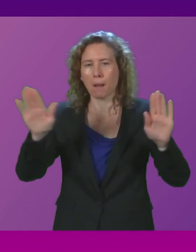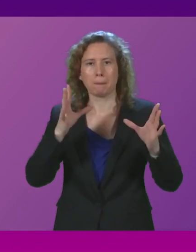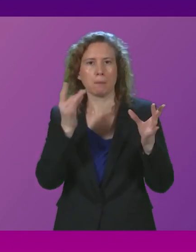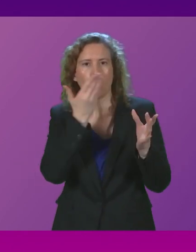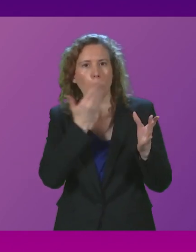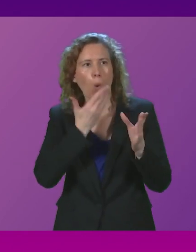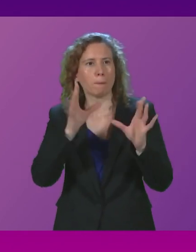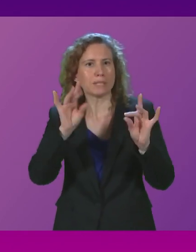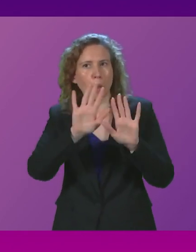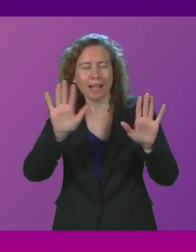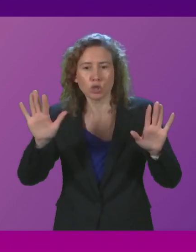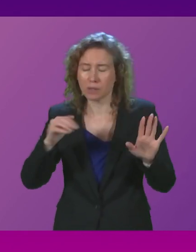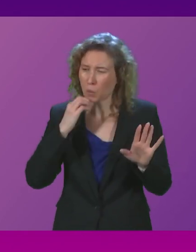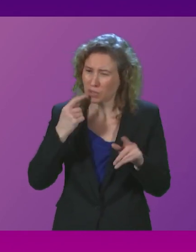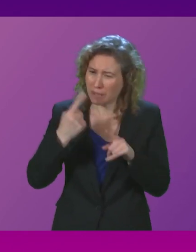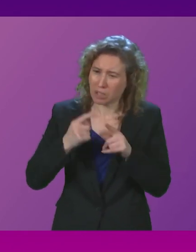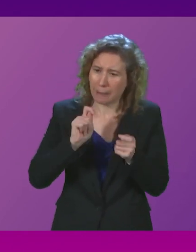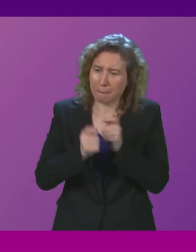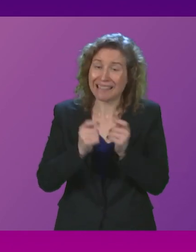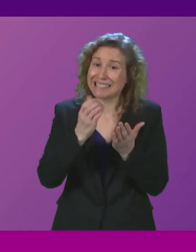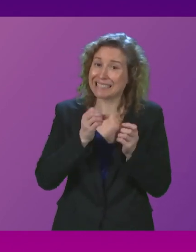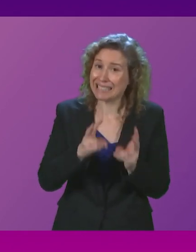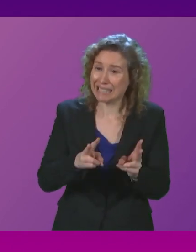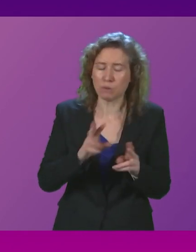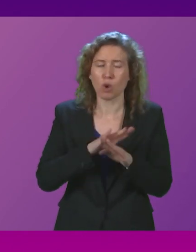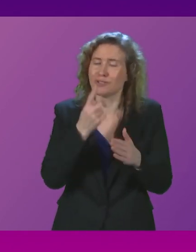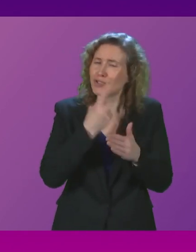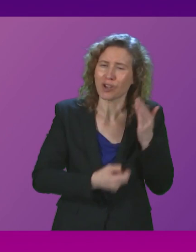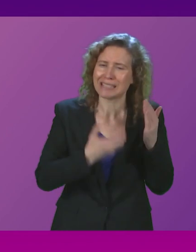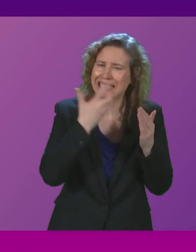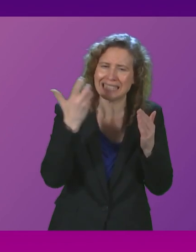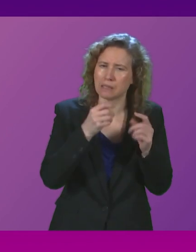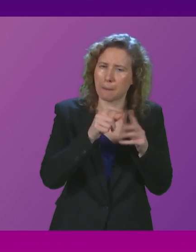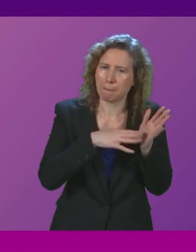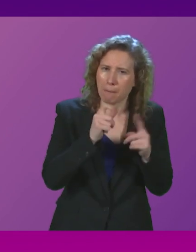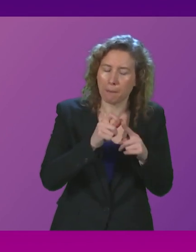Will she therefore urgently amend the scheme to ensure that insulation is fitted in tandem